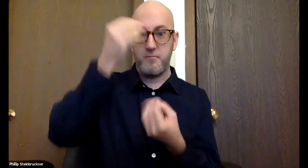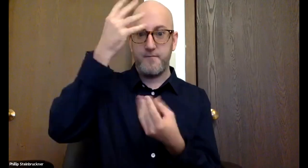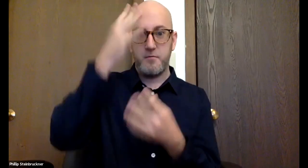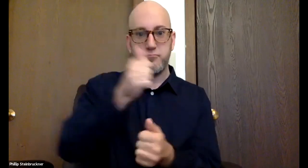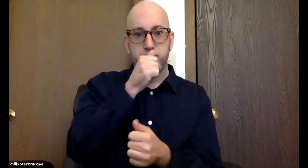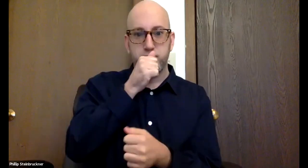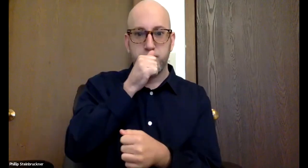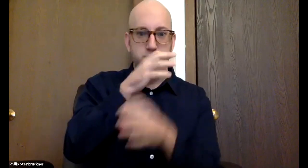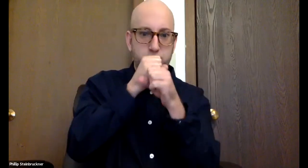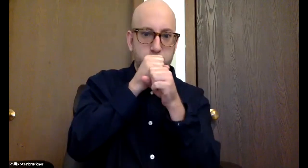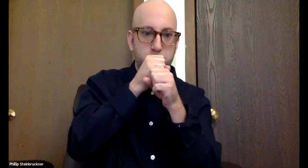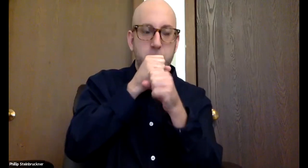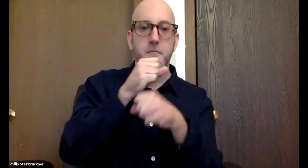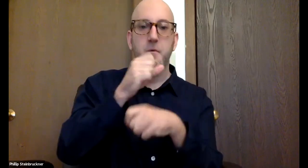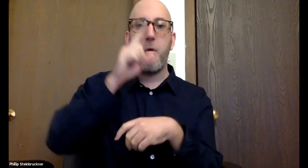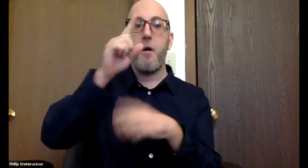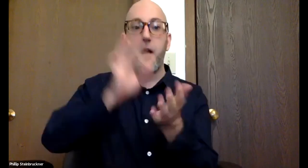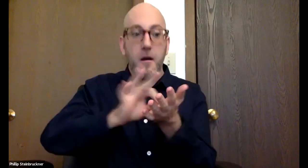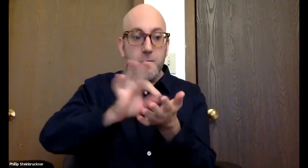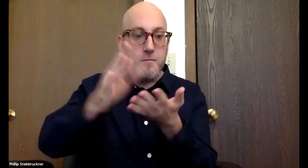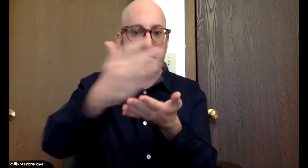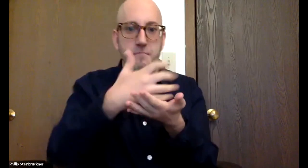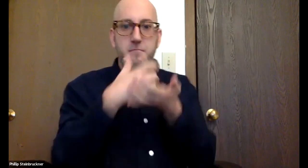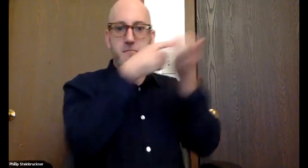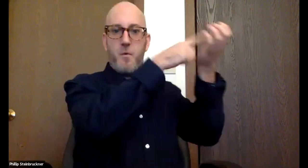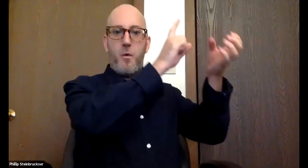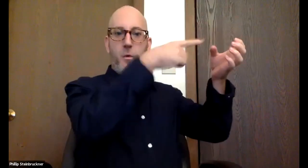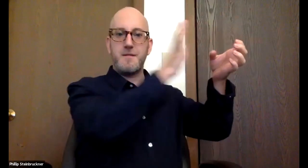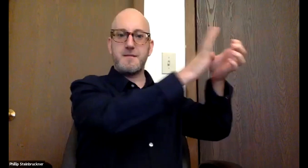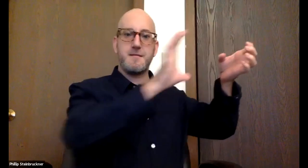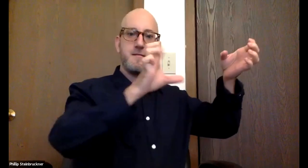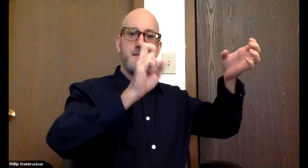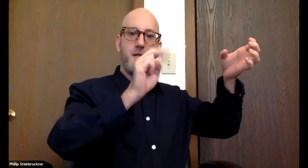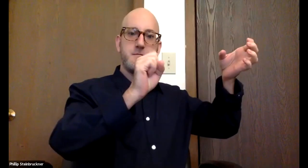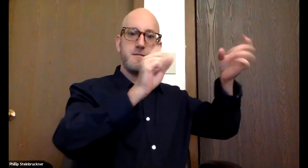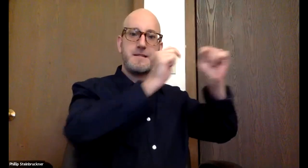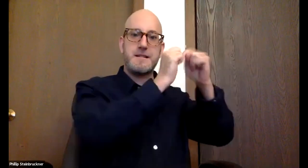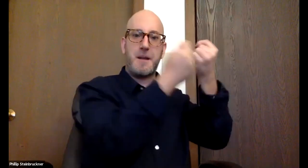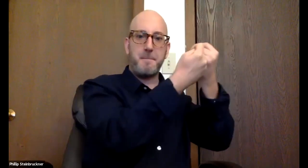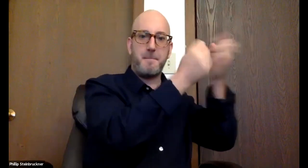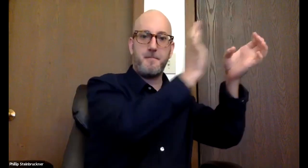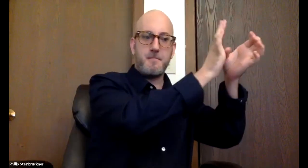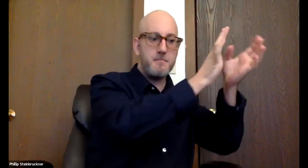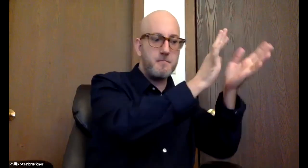Jessalyn: Thank you so much. And Phillip? >> Phillip: Yeah, I'd like to add about the census. Everything